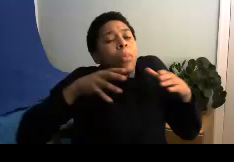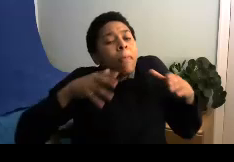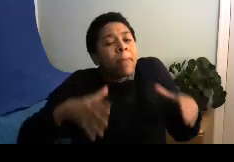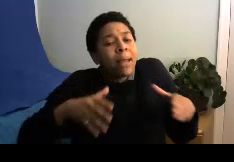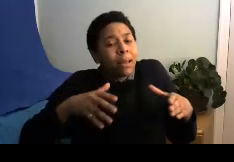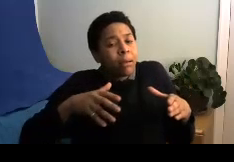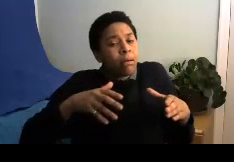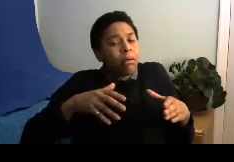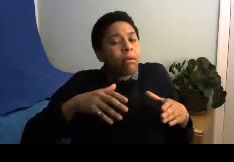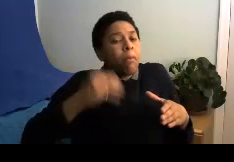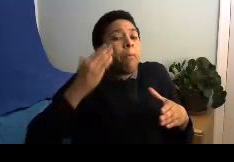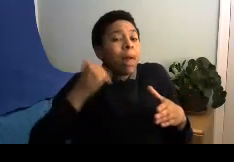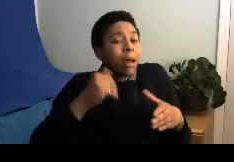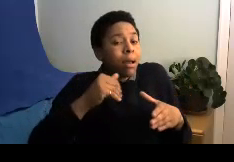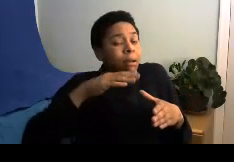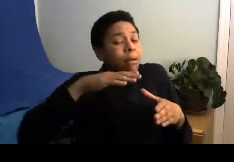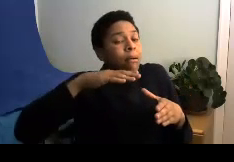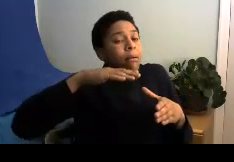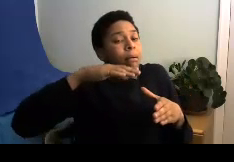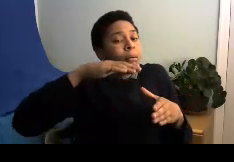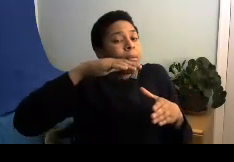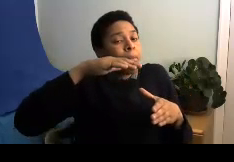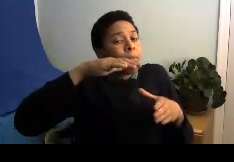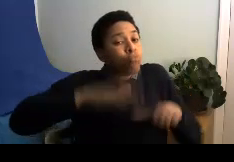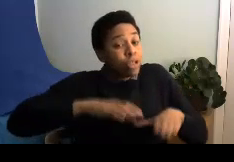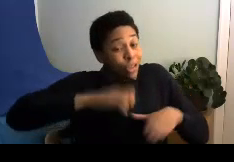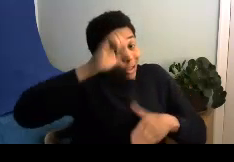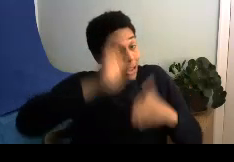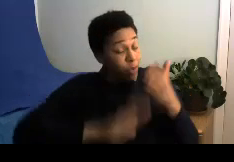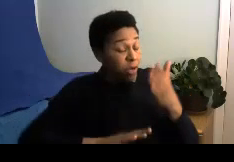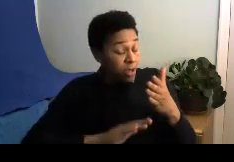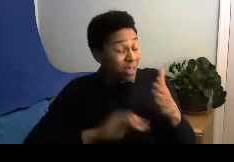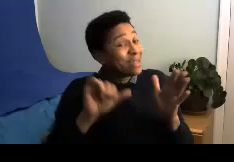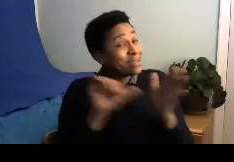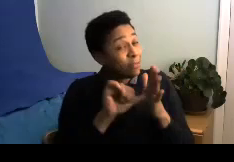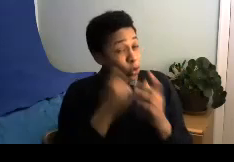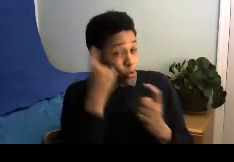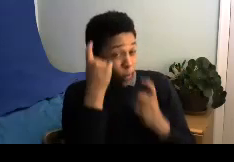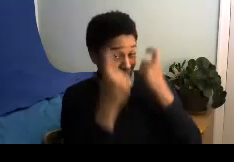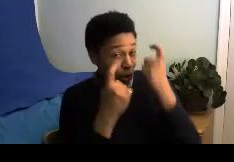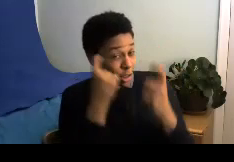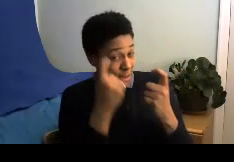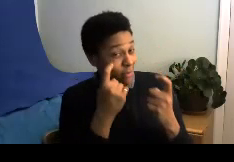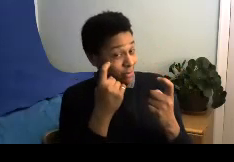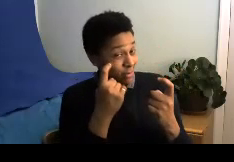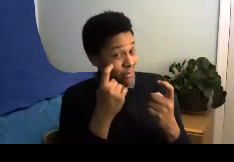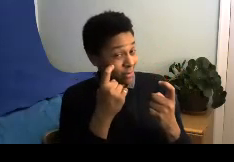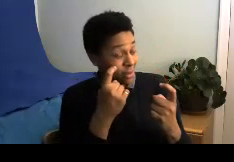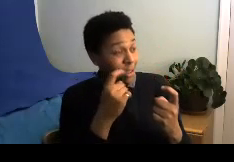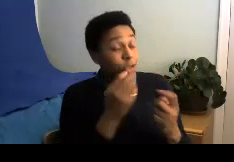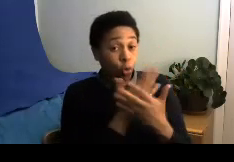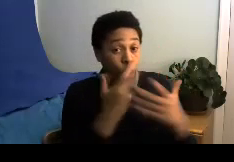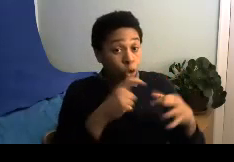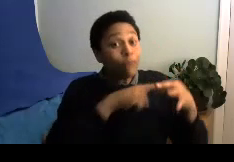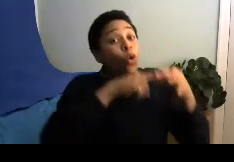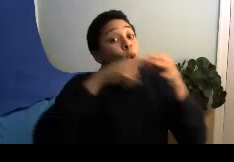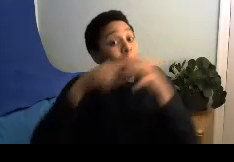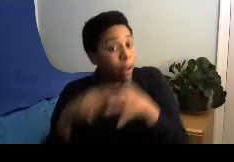Black British experience. So, you know, a lot of kids, you know, my age and older, a lot of people my age and older, found